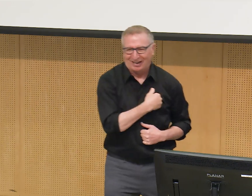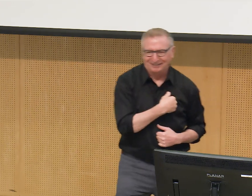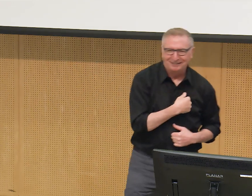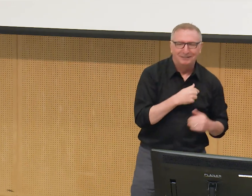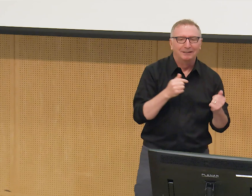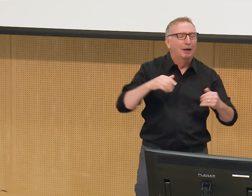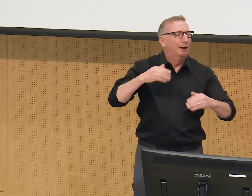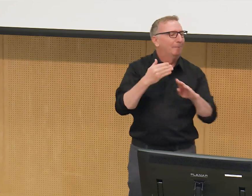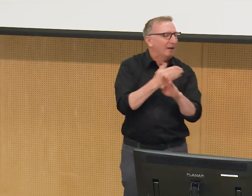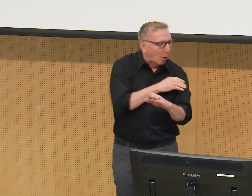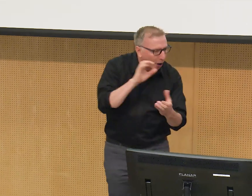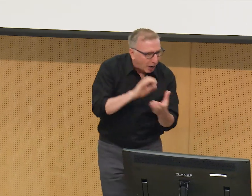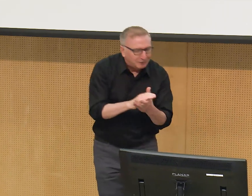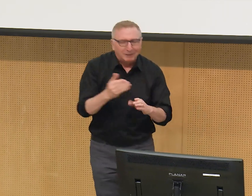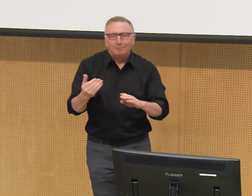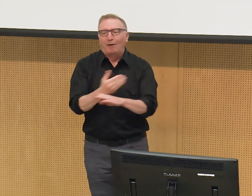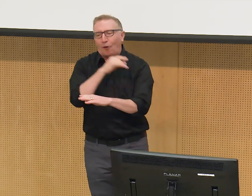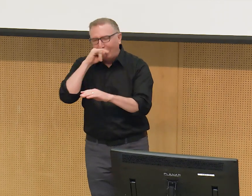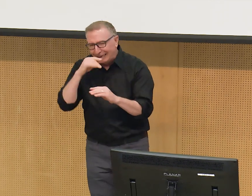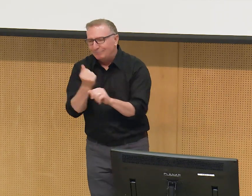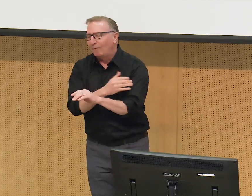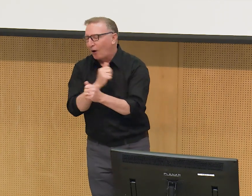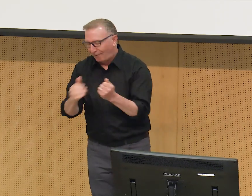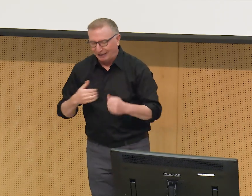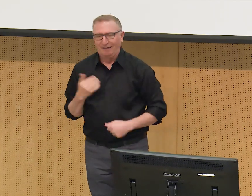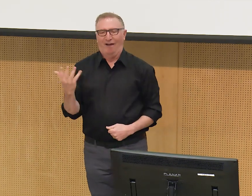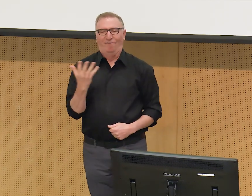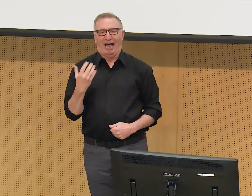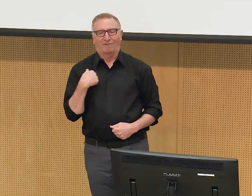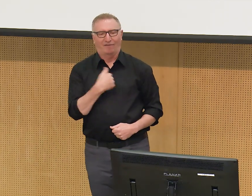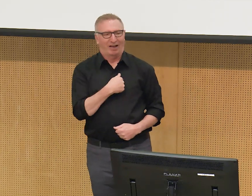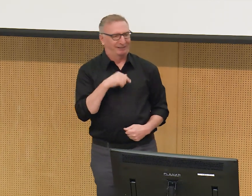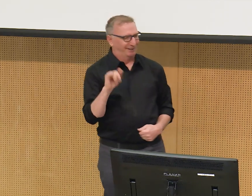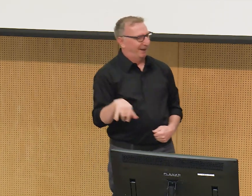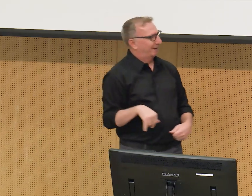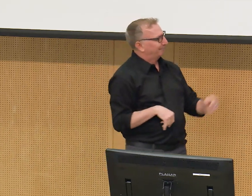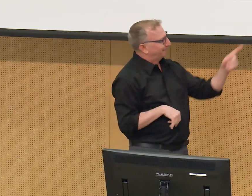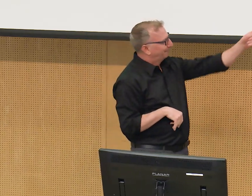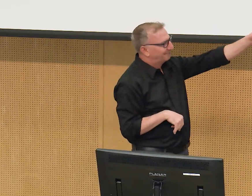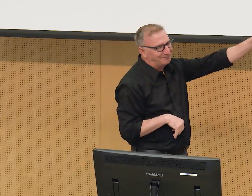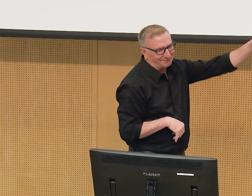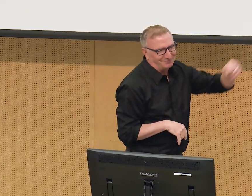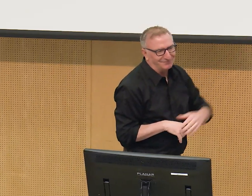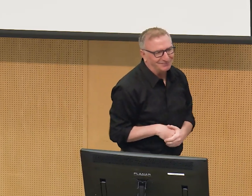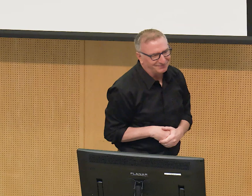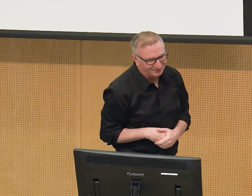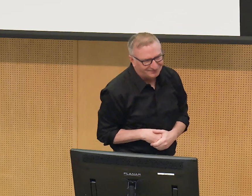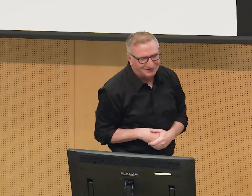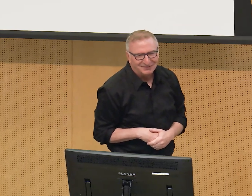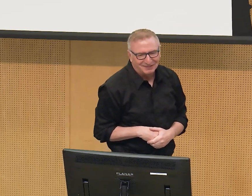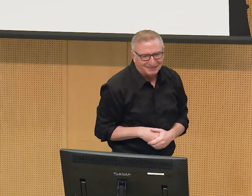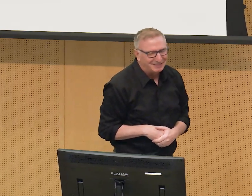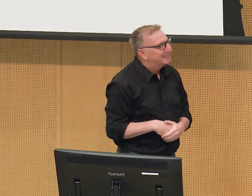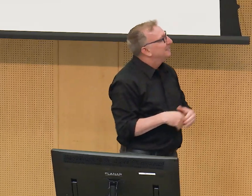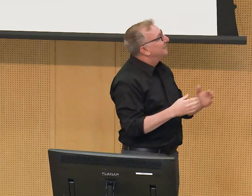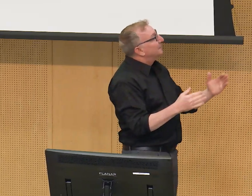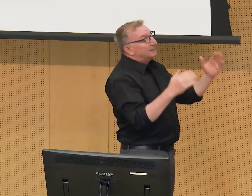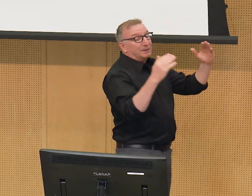5 of us. The original unit. Before we were all married and had children, that's us, the original unit in that photo there.